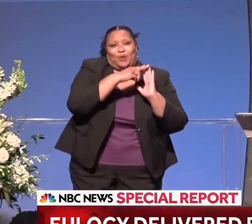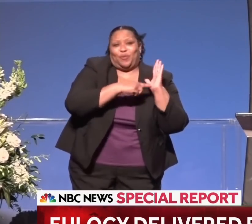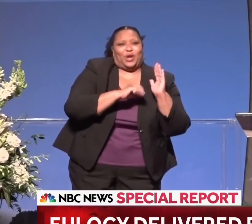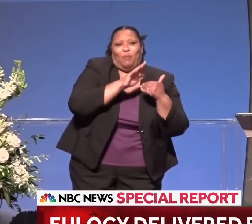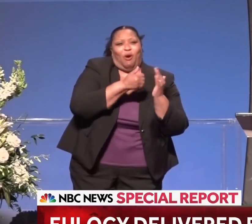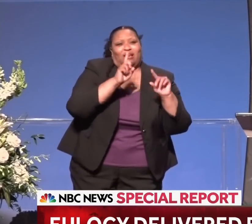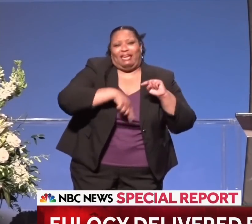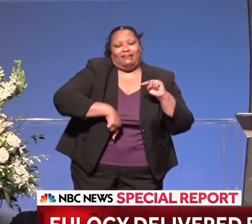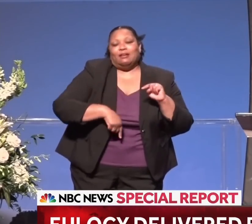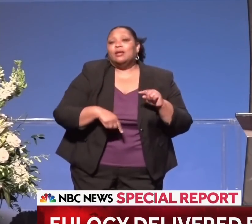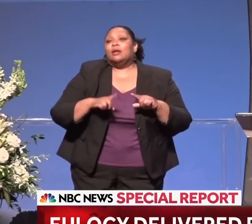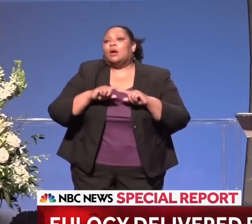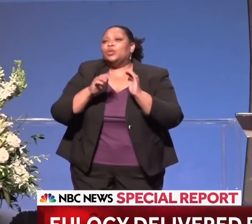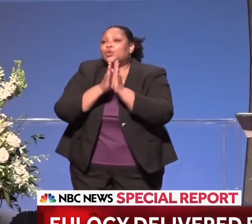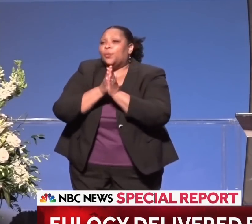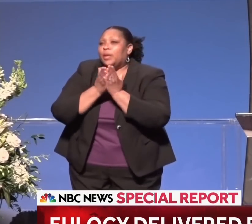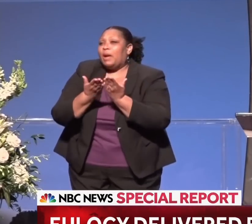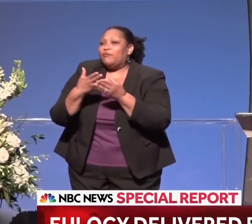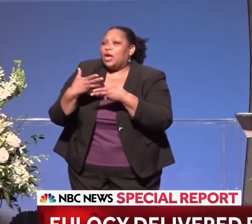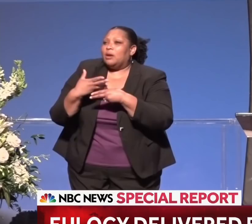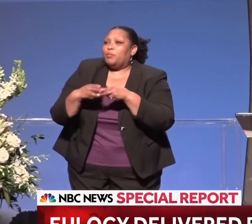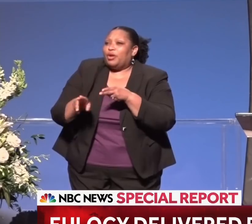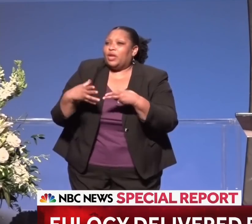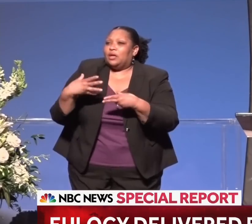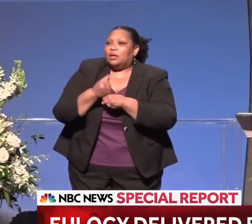I GOT EVERYBODY SENDING ME NOTES.